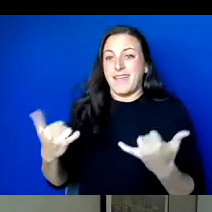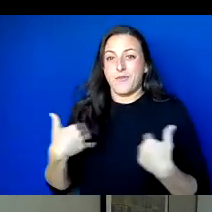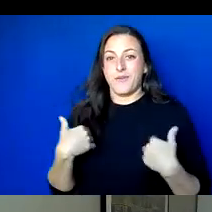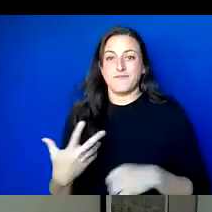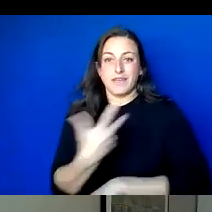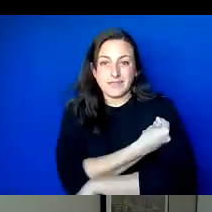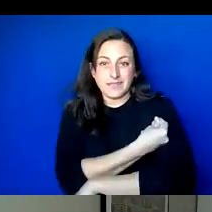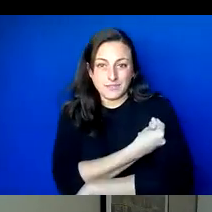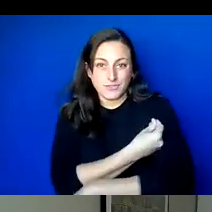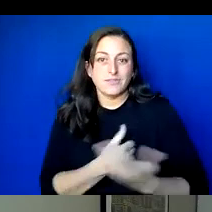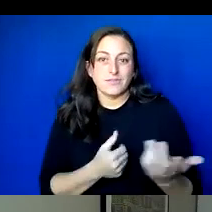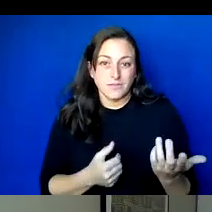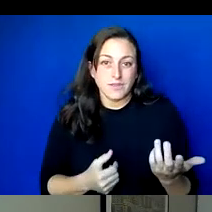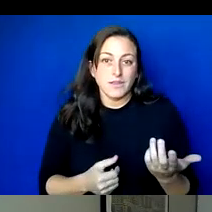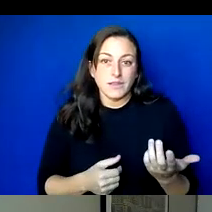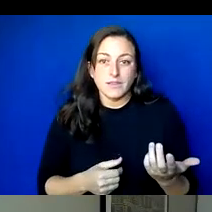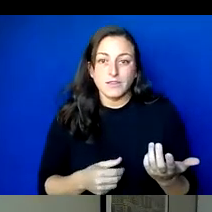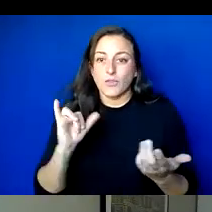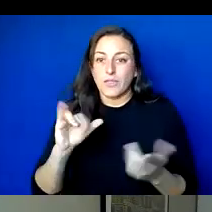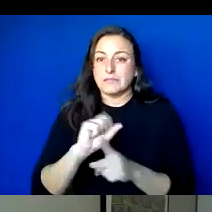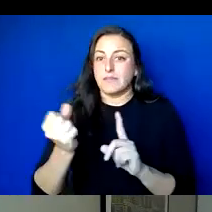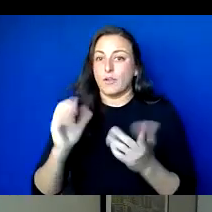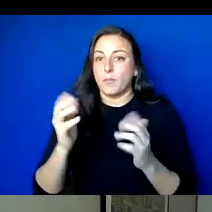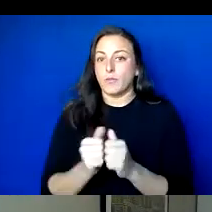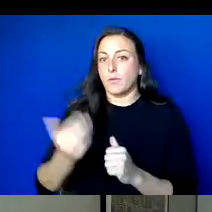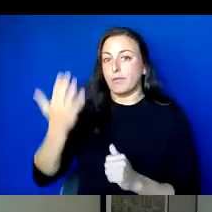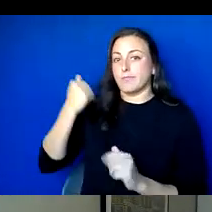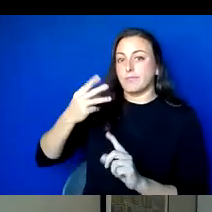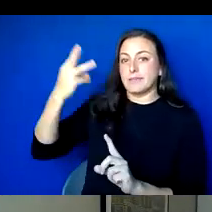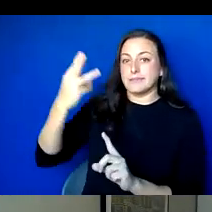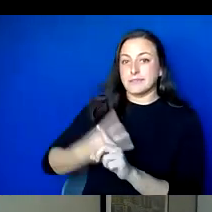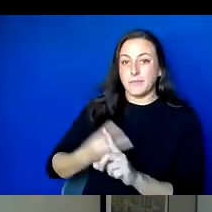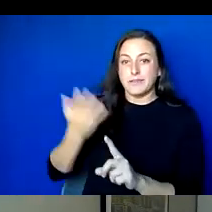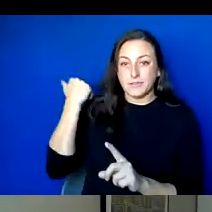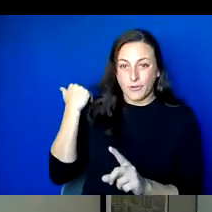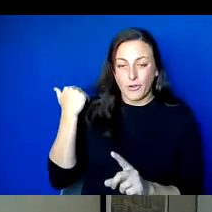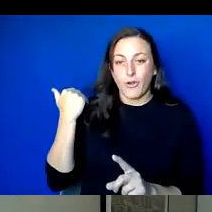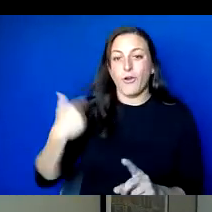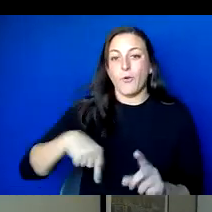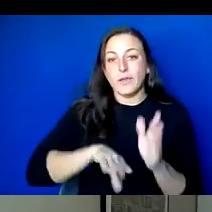and so it's a different place than six months ago when the dial was built in partnership with